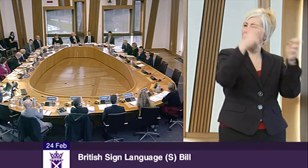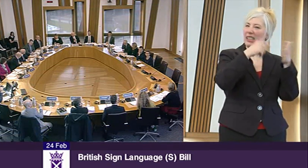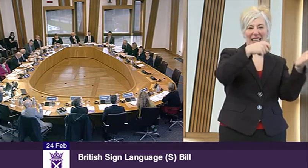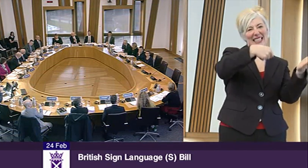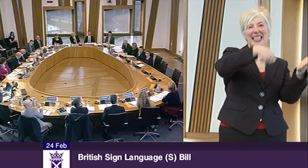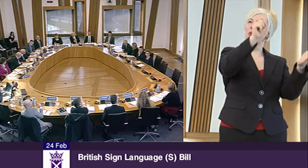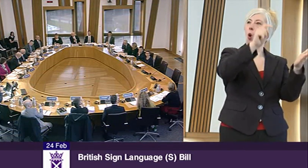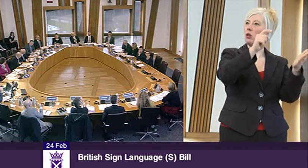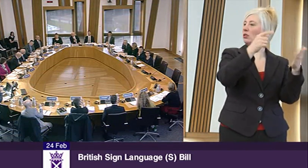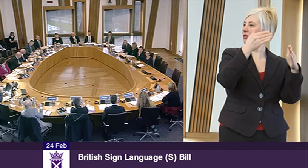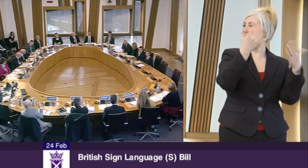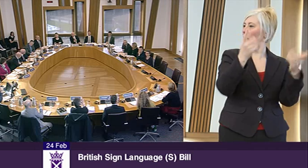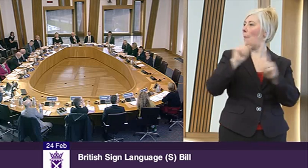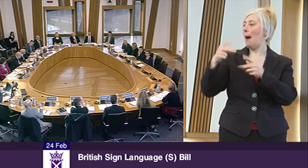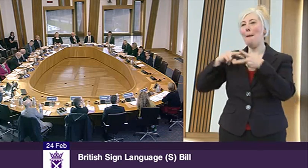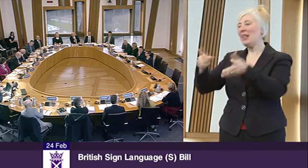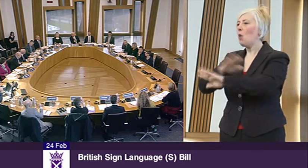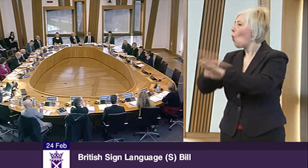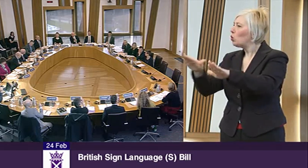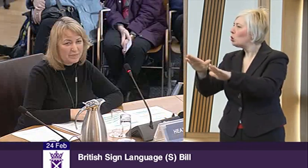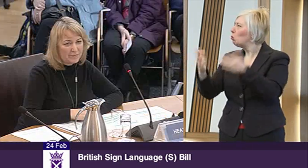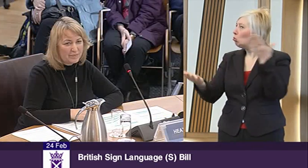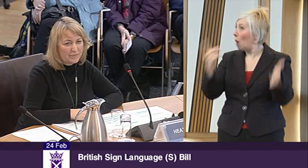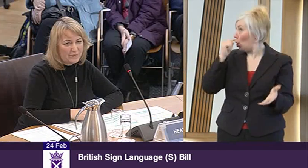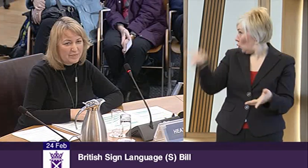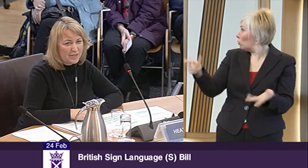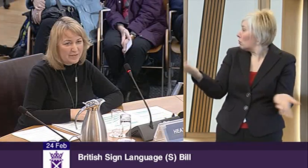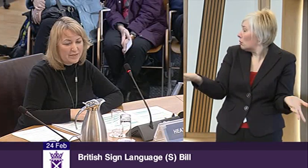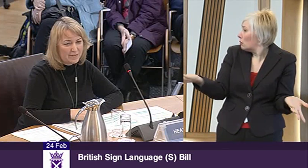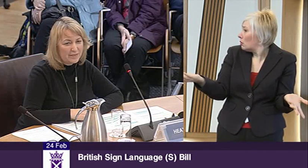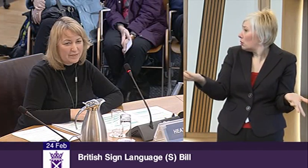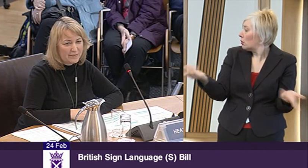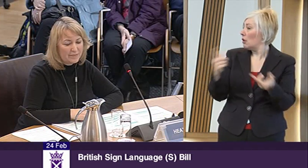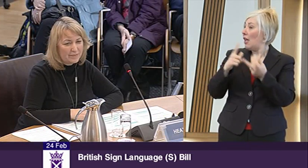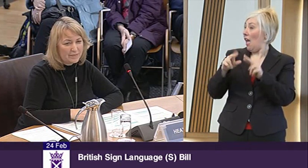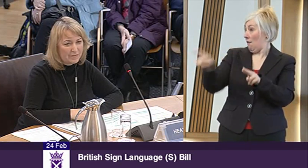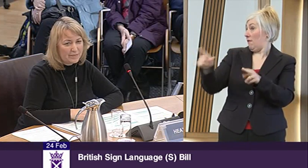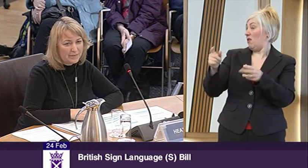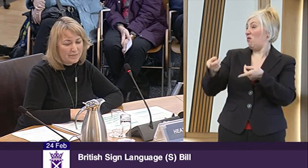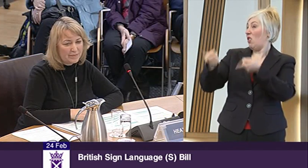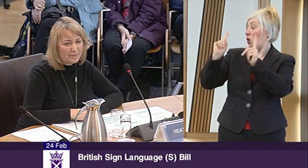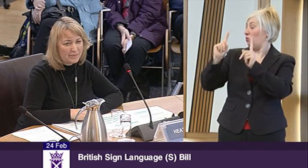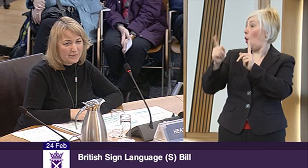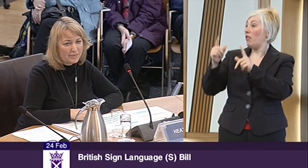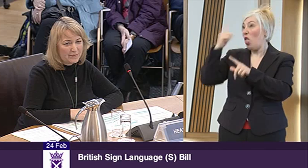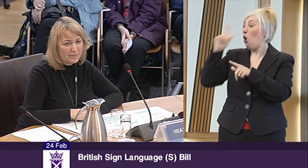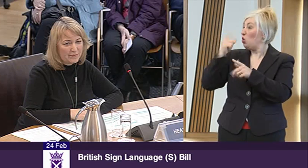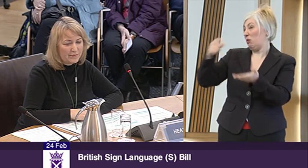but a plan would not be. However, a plan could equally be a tick-box exercise if you want to make it like that.